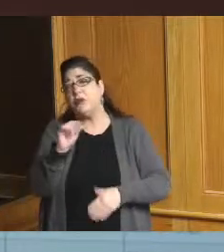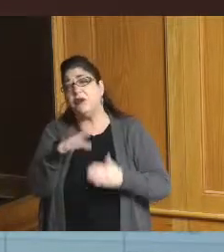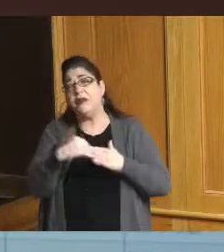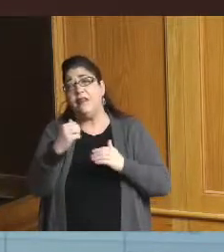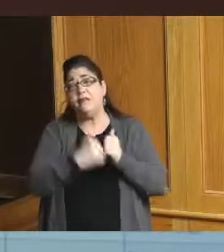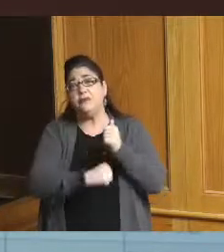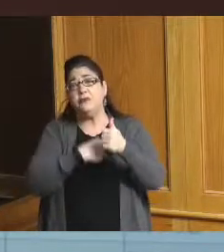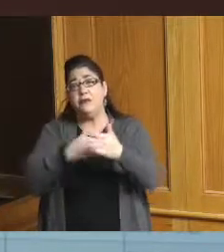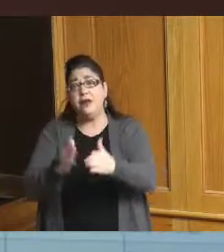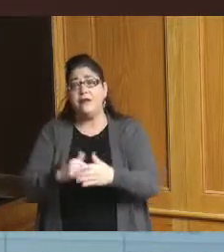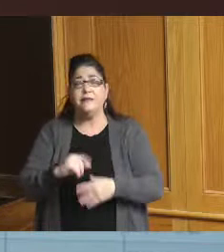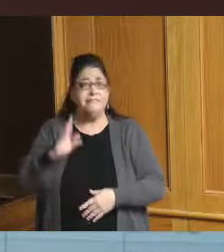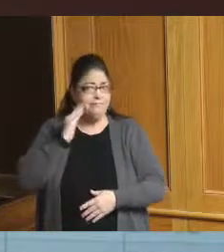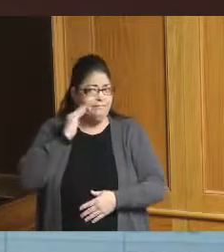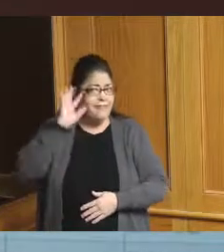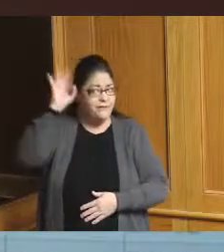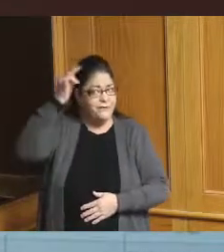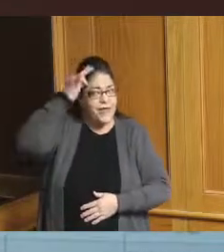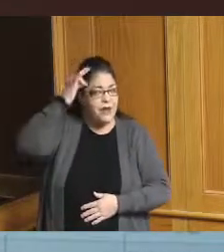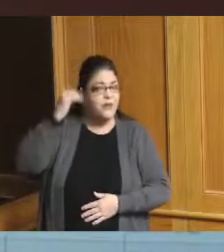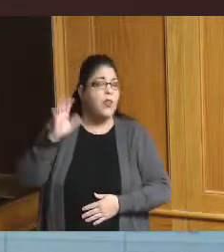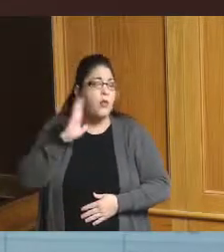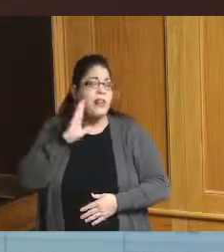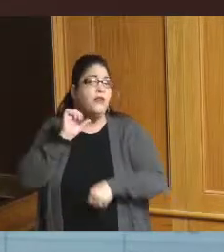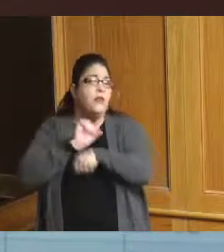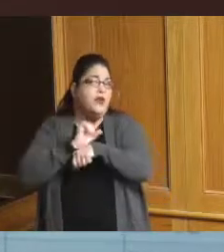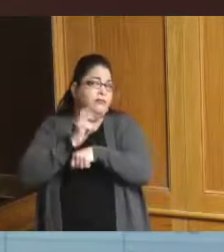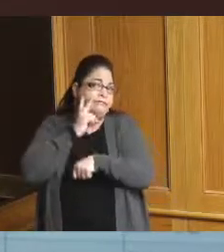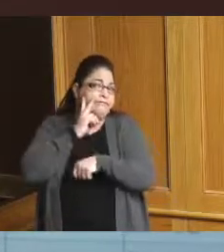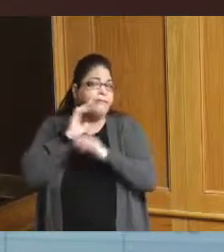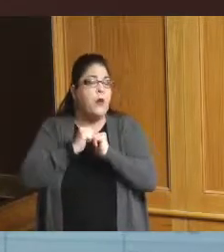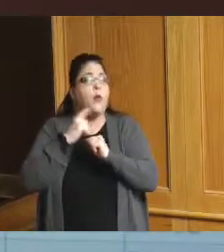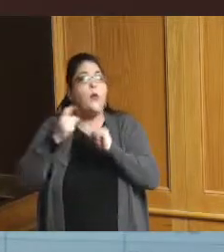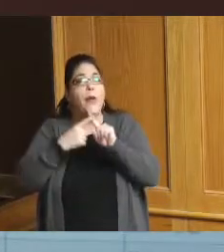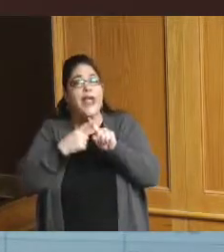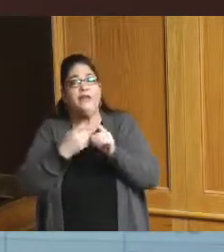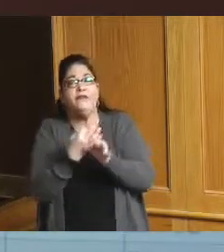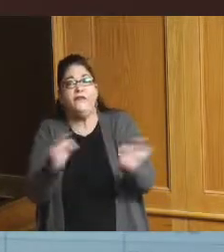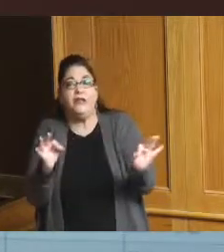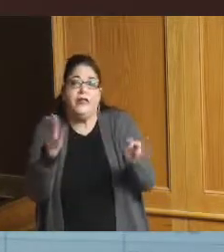federal government is working to make those free and requiring insurance providers to provide those